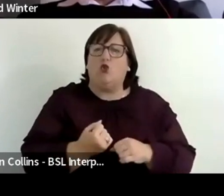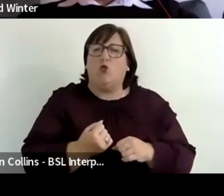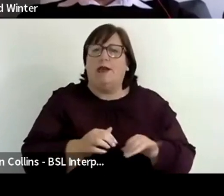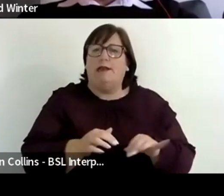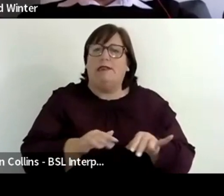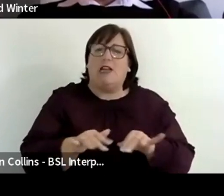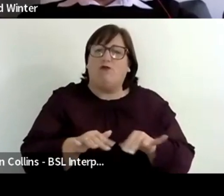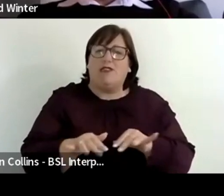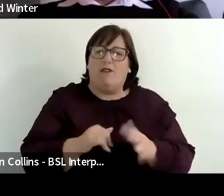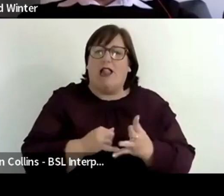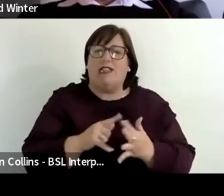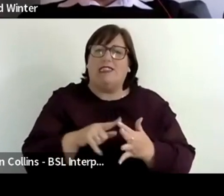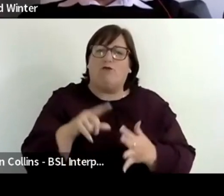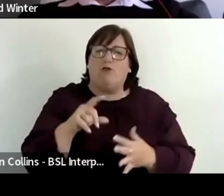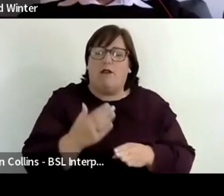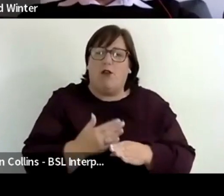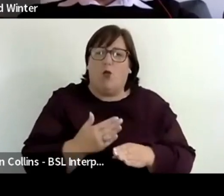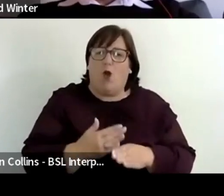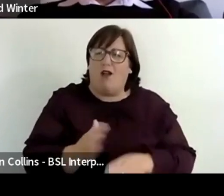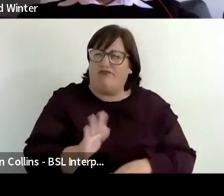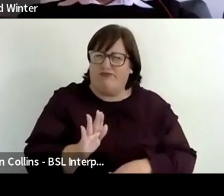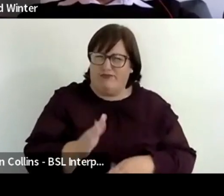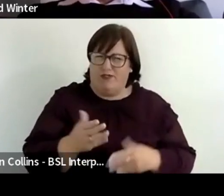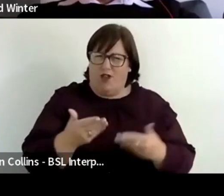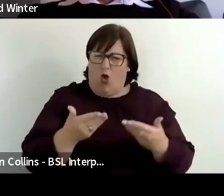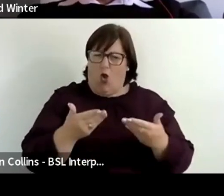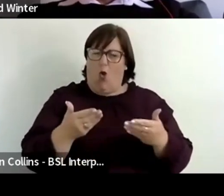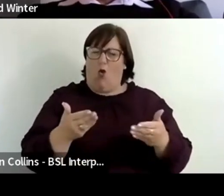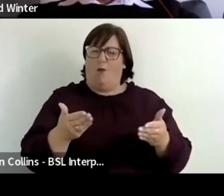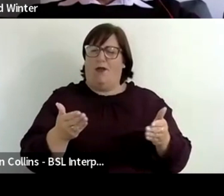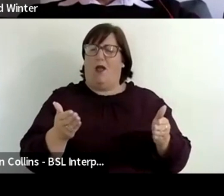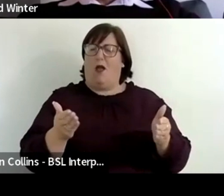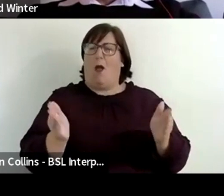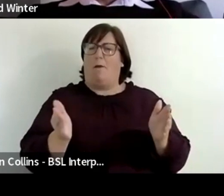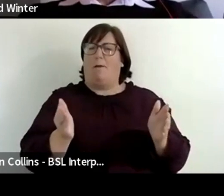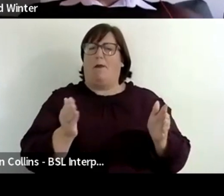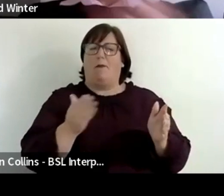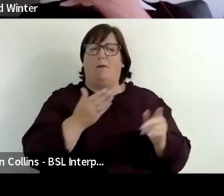They just might have a different badge to it. They are the kind of things you need to be looking for.